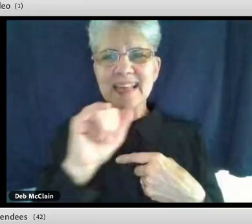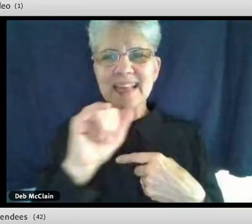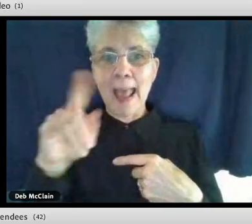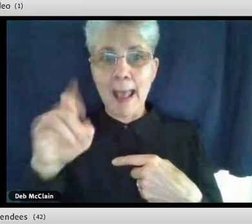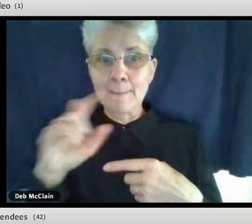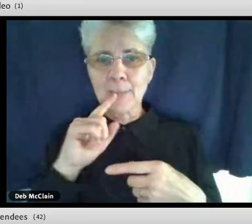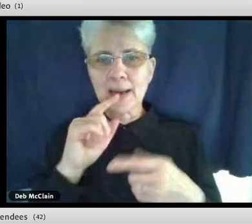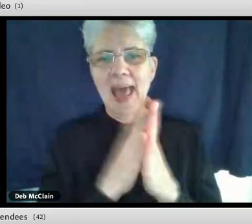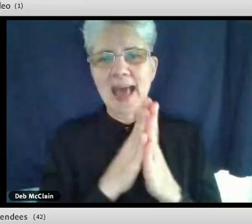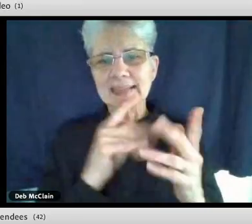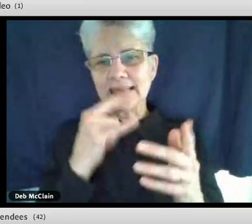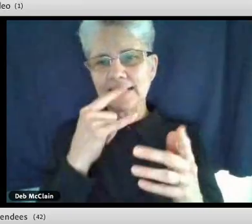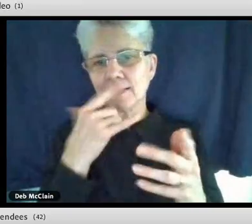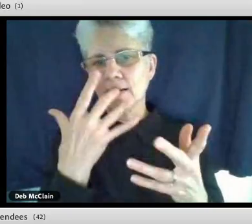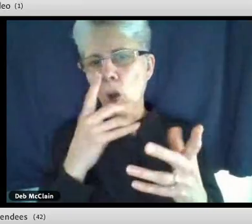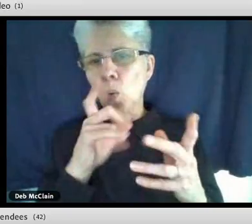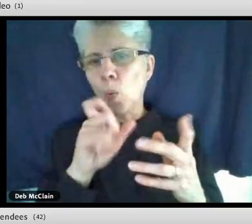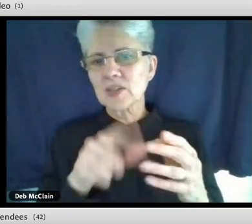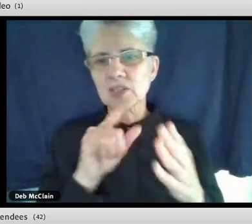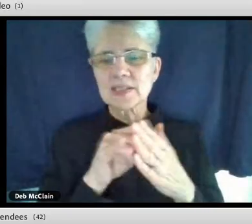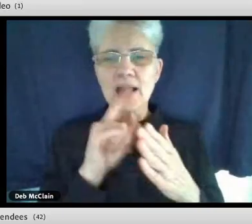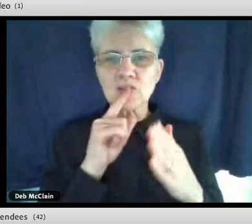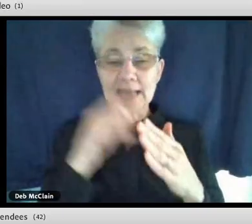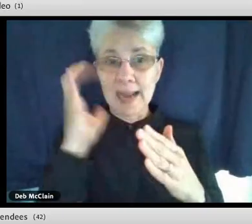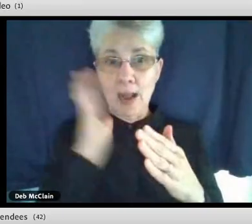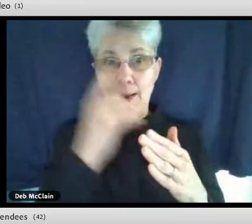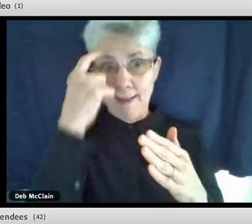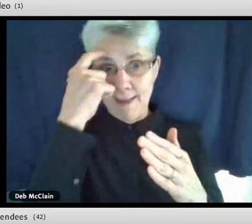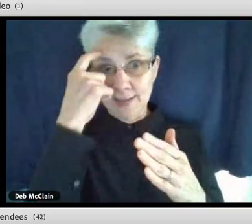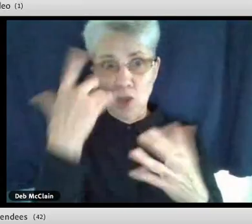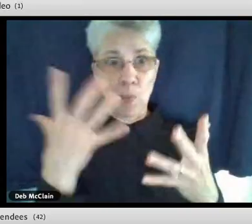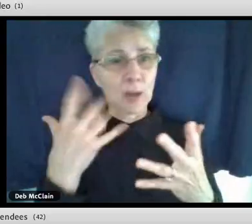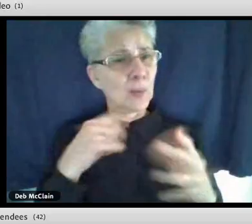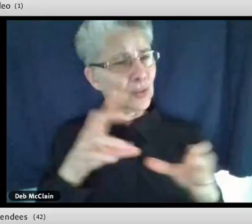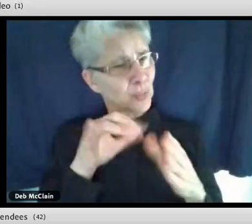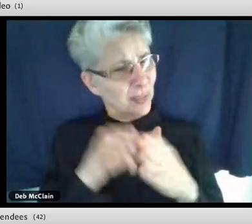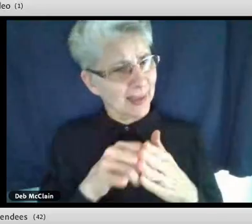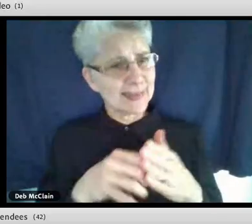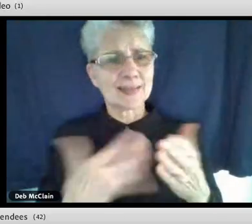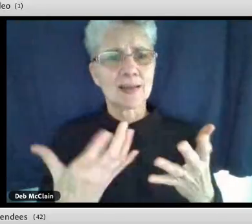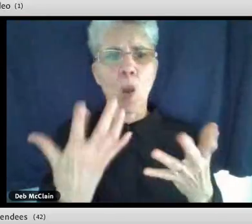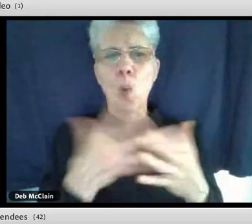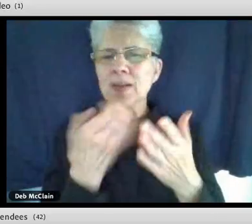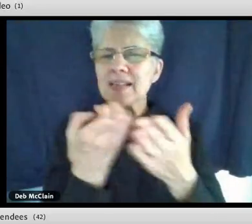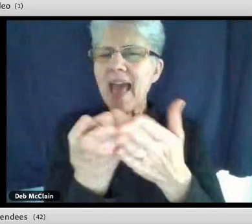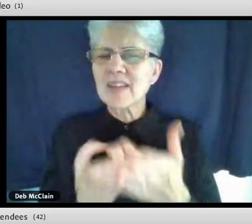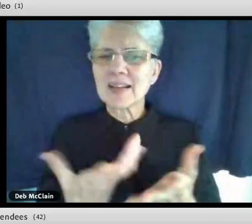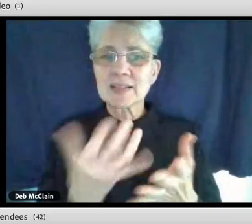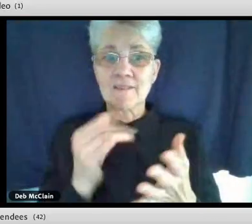This is geared more towards kids, but it's asking those questions that are kind of, you know, just in our heads already. This is what we do.